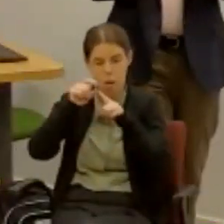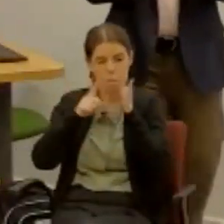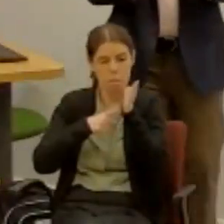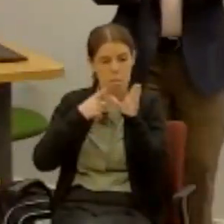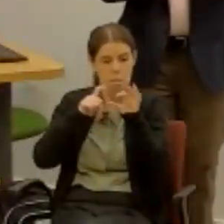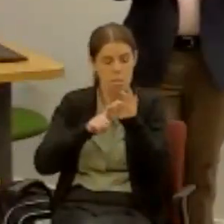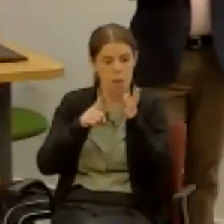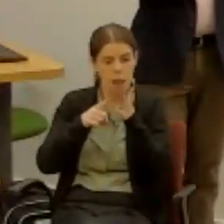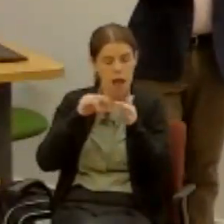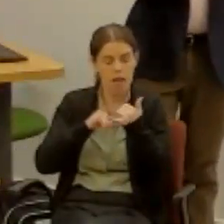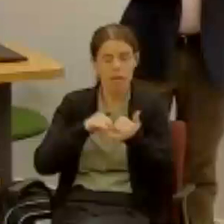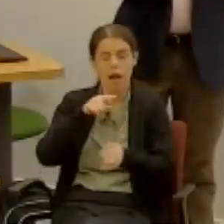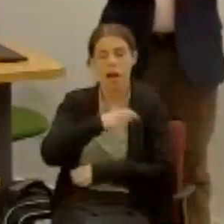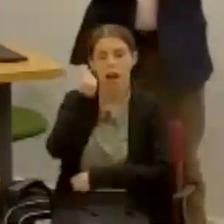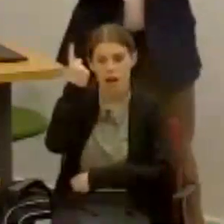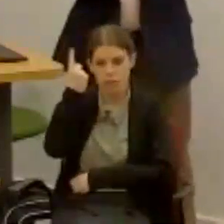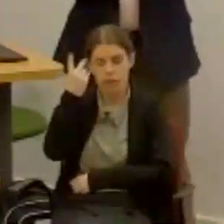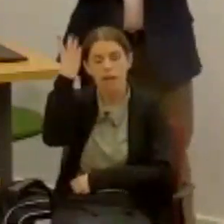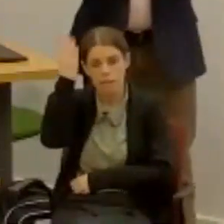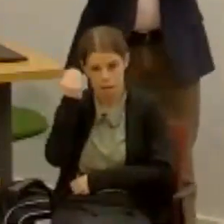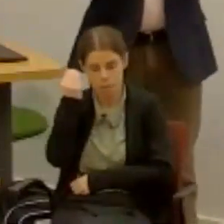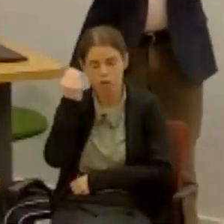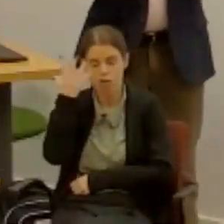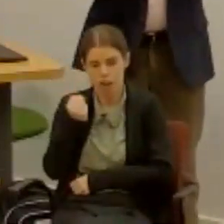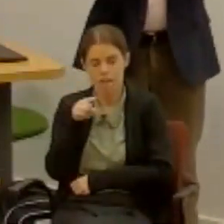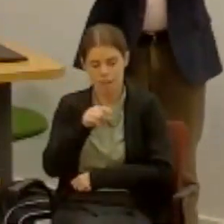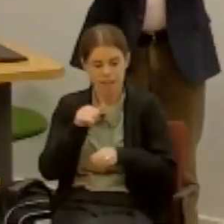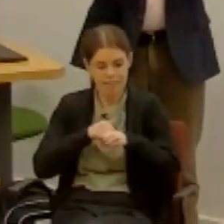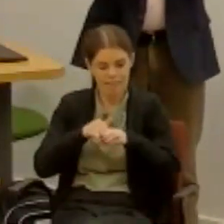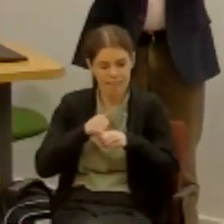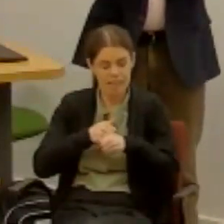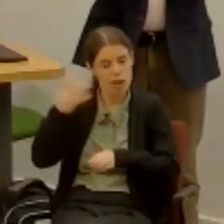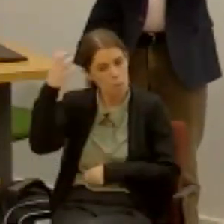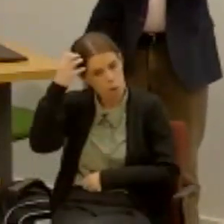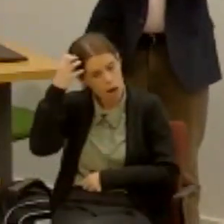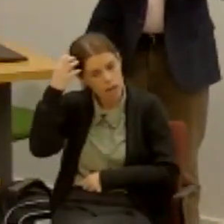understanding that actually dementia was a disease and the rate of what happen structural